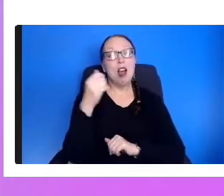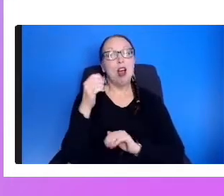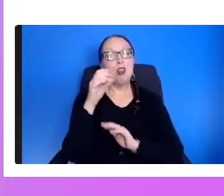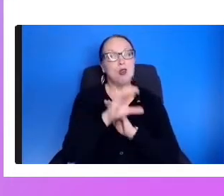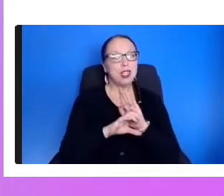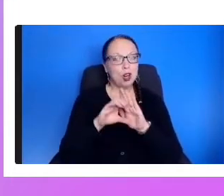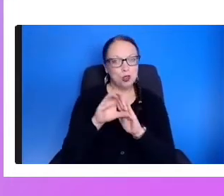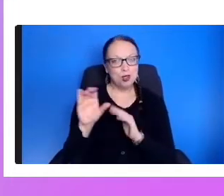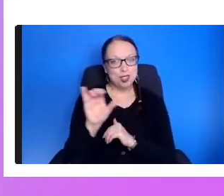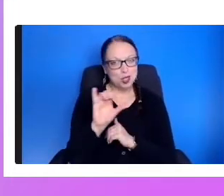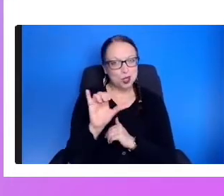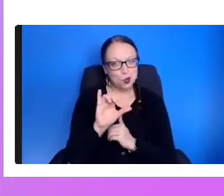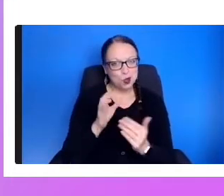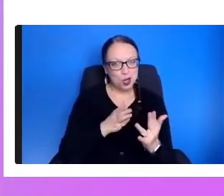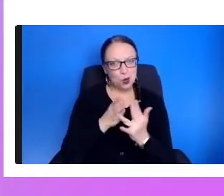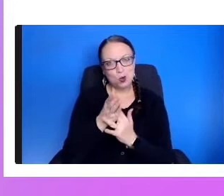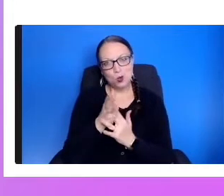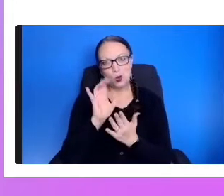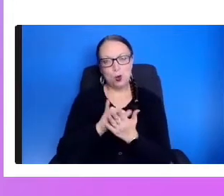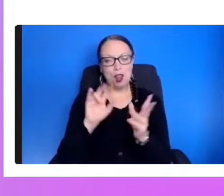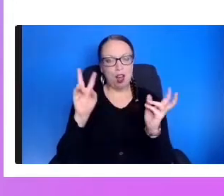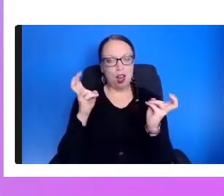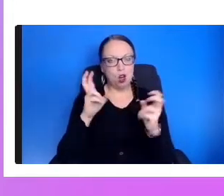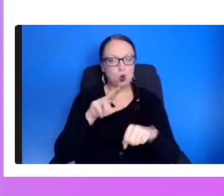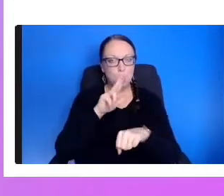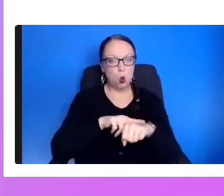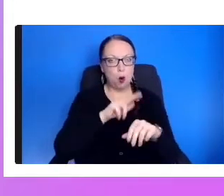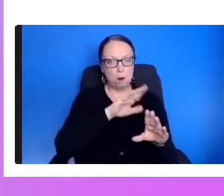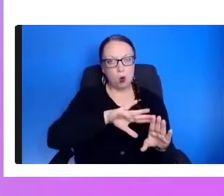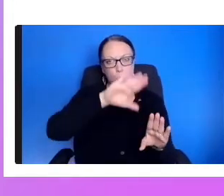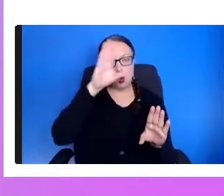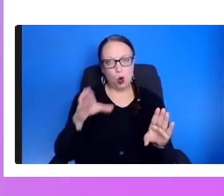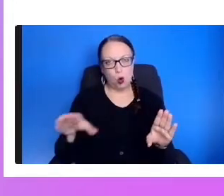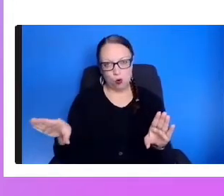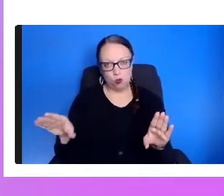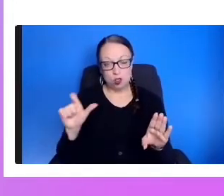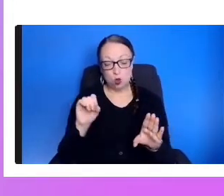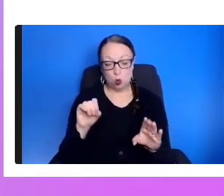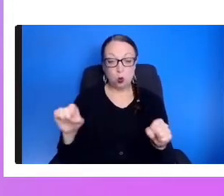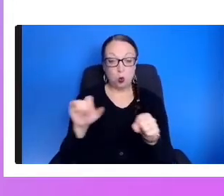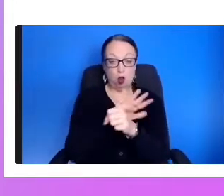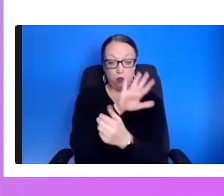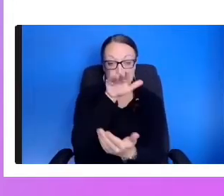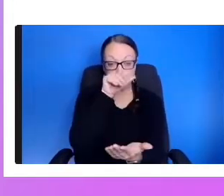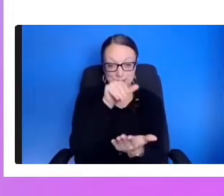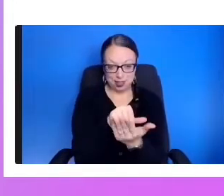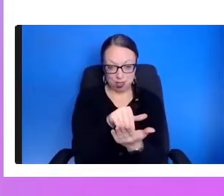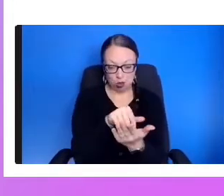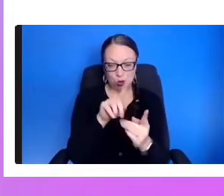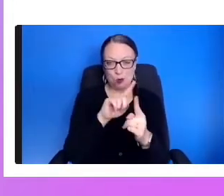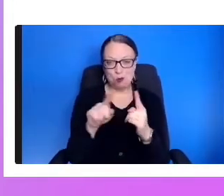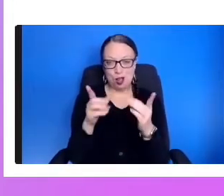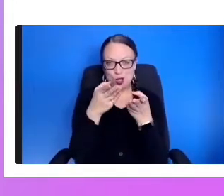so you cover off the center but you also stretch your insight and the value and the perspectives you're getting right out to the edges.